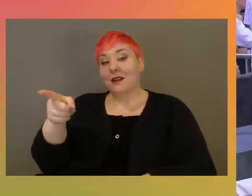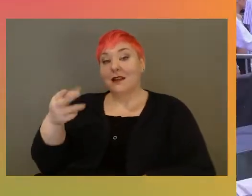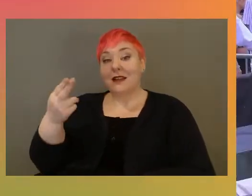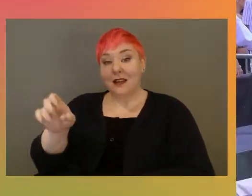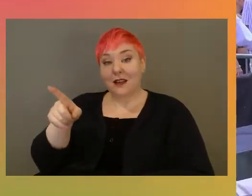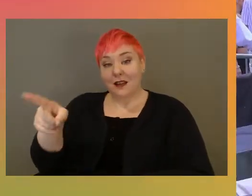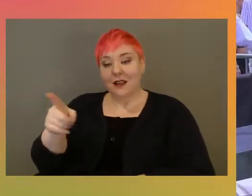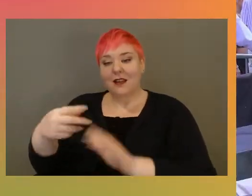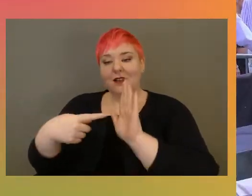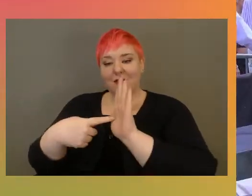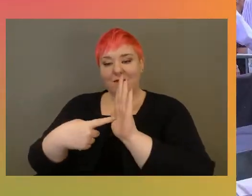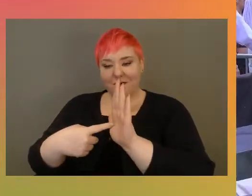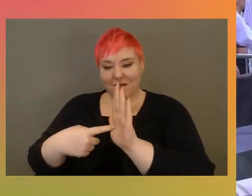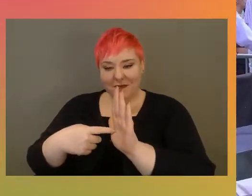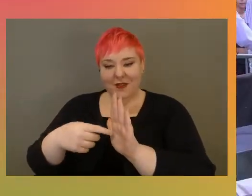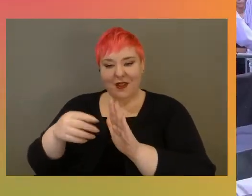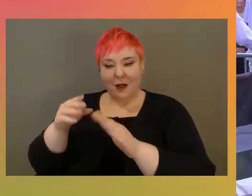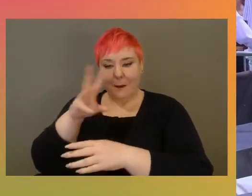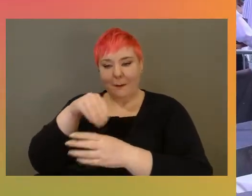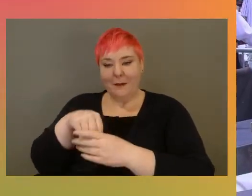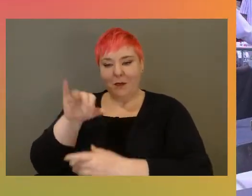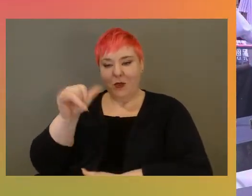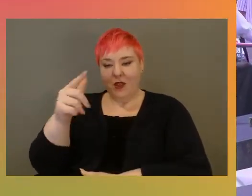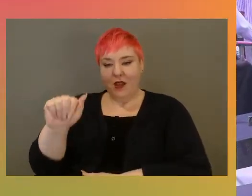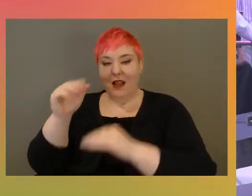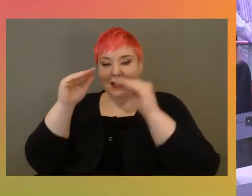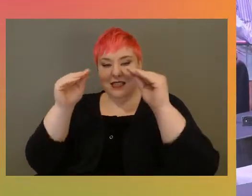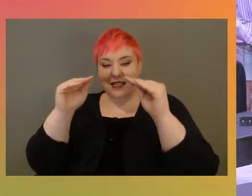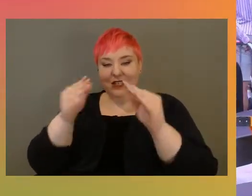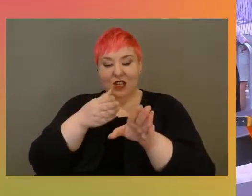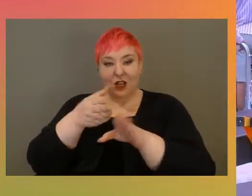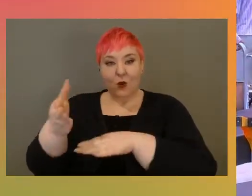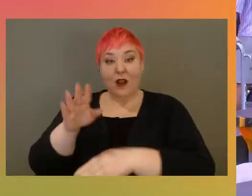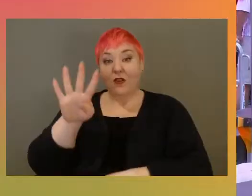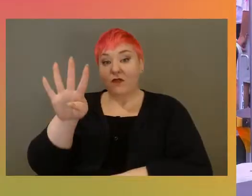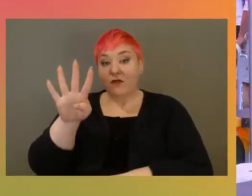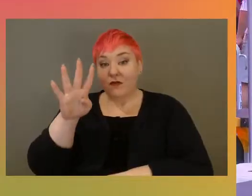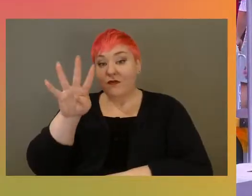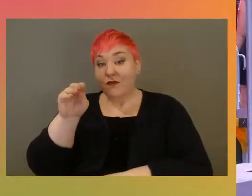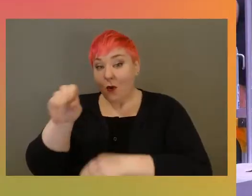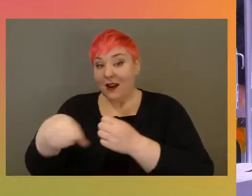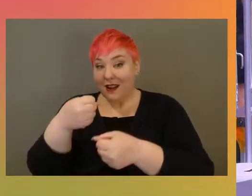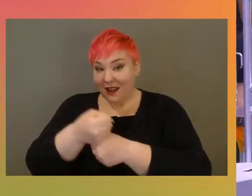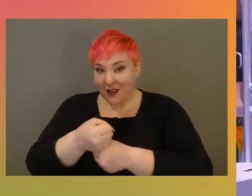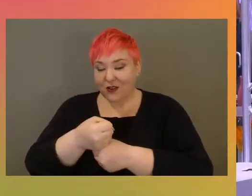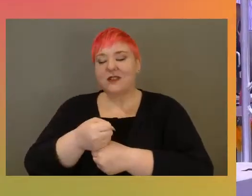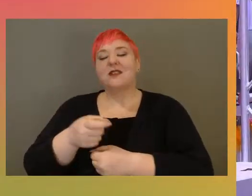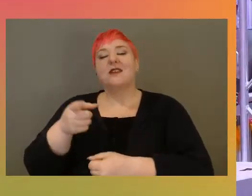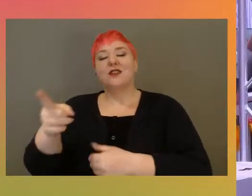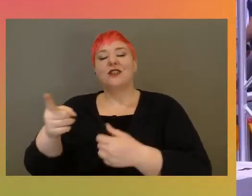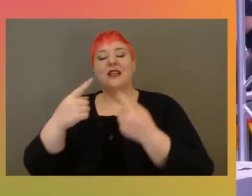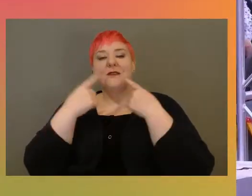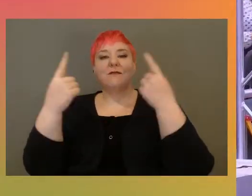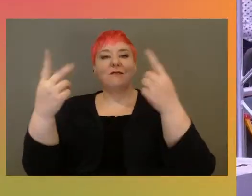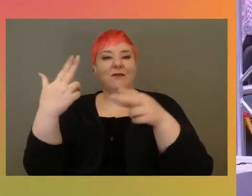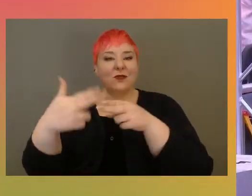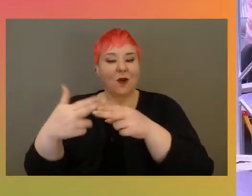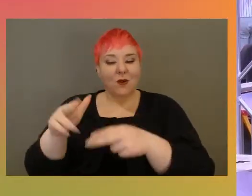AND IS THE AUTHOR OF THE BEST- SELLING BOOK, YOGA FOR LIFE, A JOURNEY TO INNER PEACE AND FREEDOM AND HAS BECOME ONE OF THE MOST RECOGNIZED VOICES IN YOGA. HE IS A HIGHLY COMPETENT